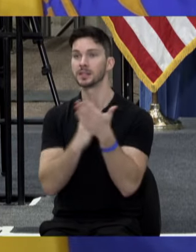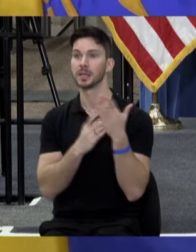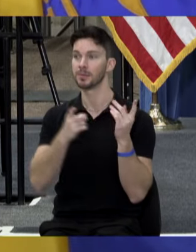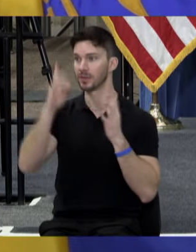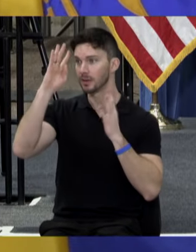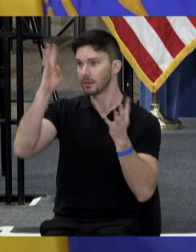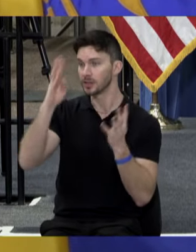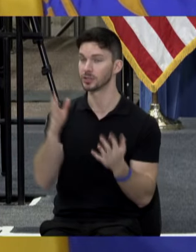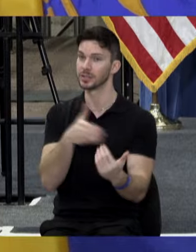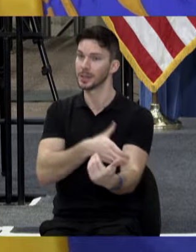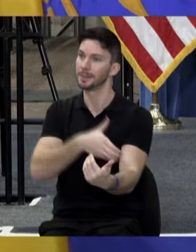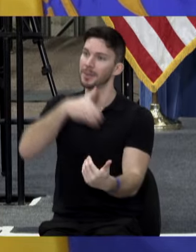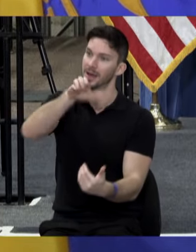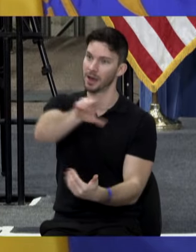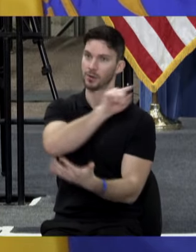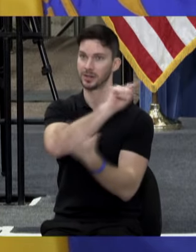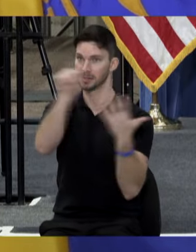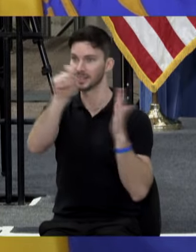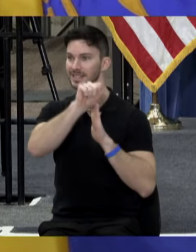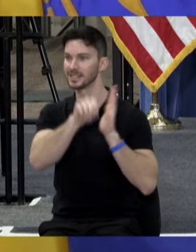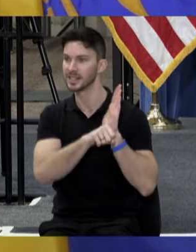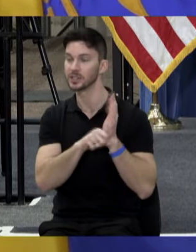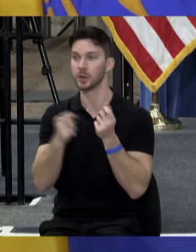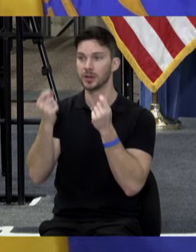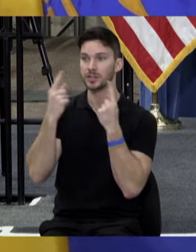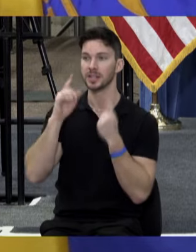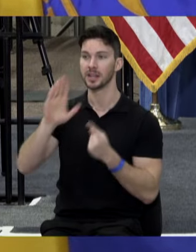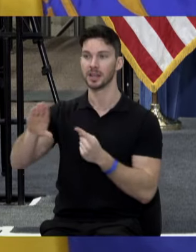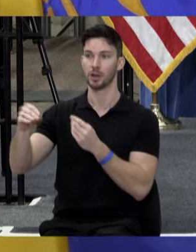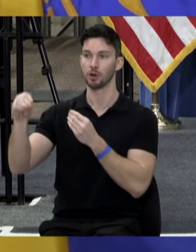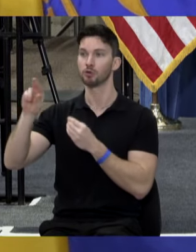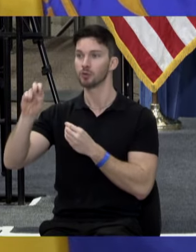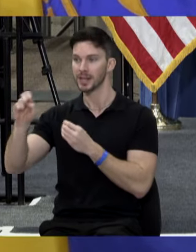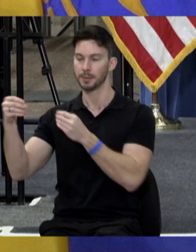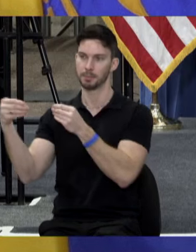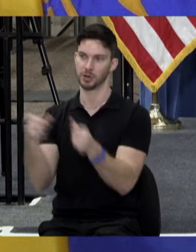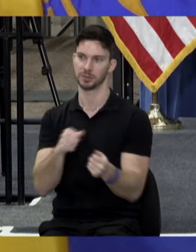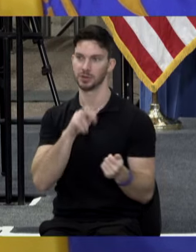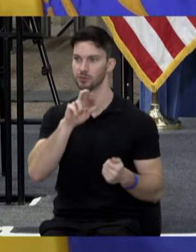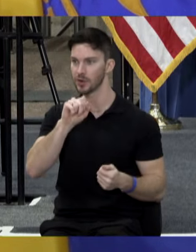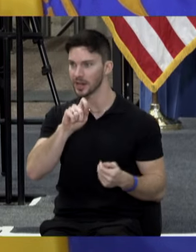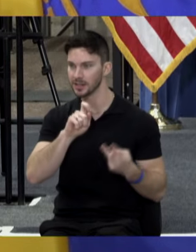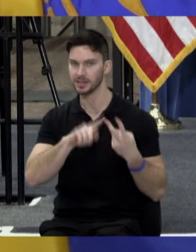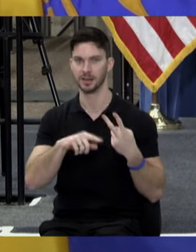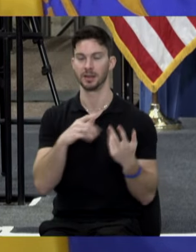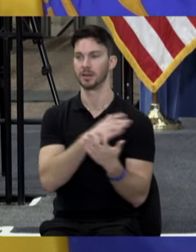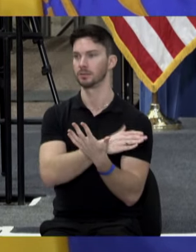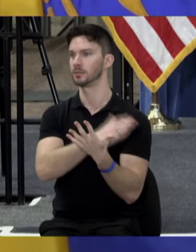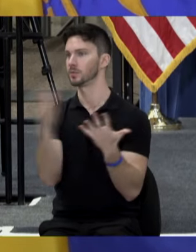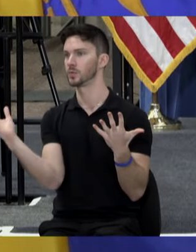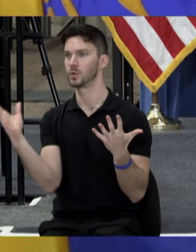states to understand their reimbursement rates across the full continuum of care.